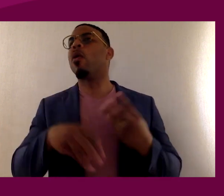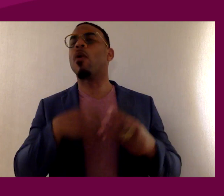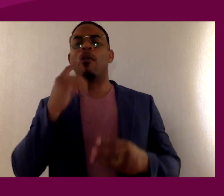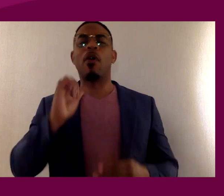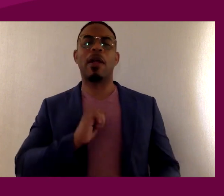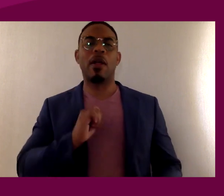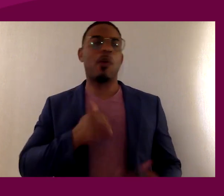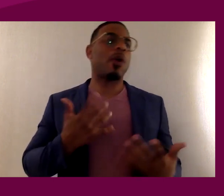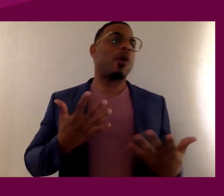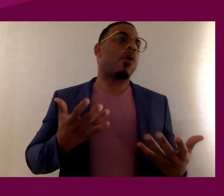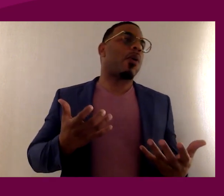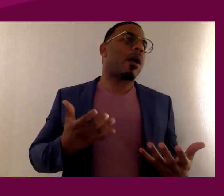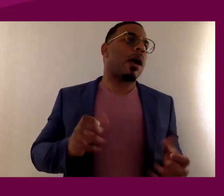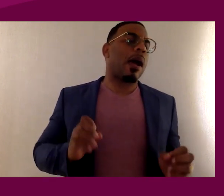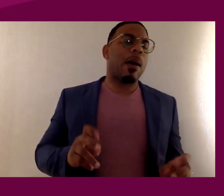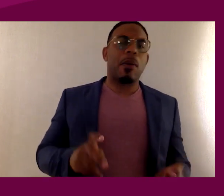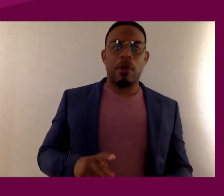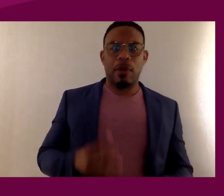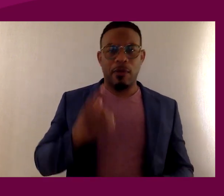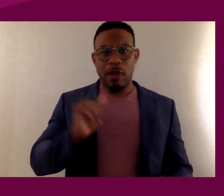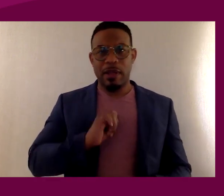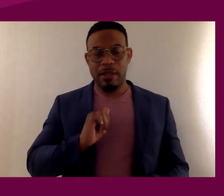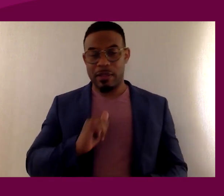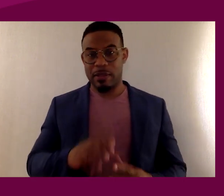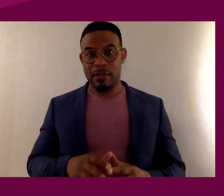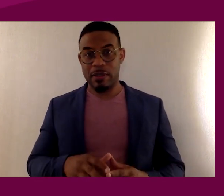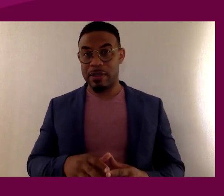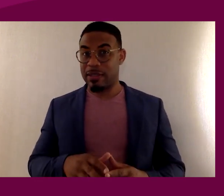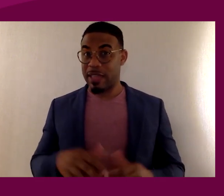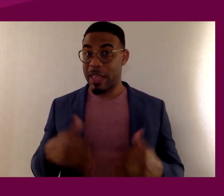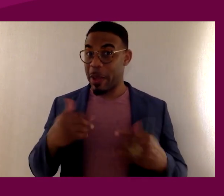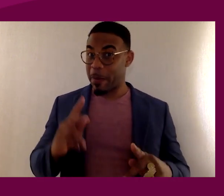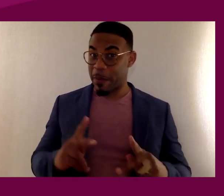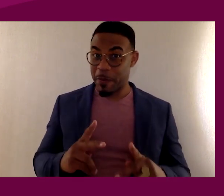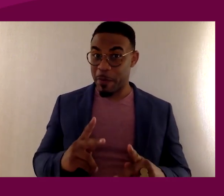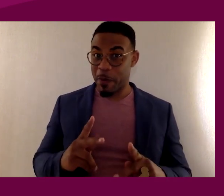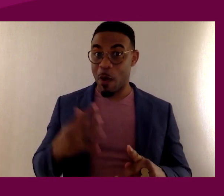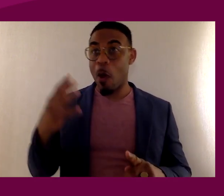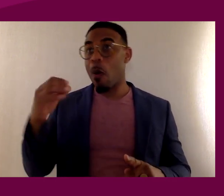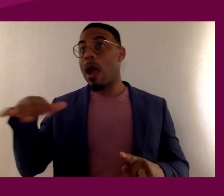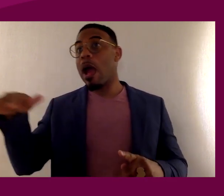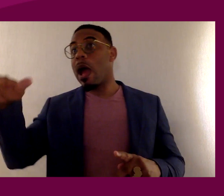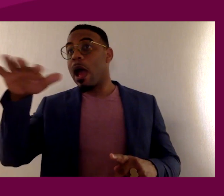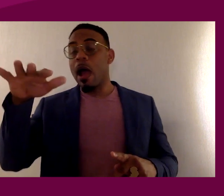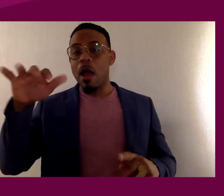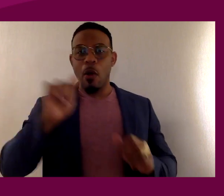We want a better world for ourselves. We want opportunities for ourselves. And the young